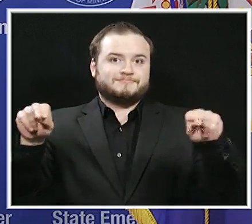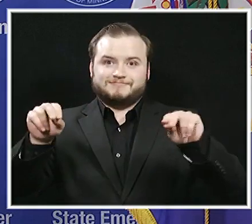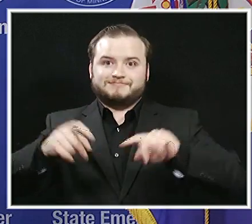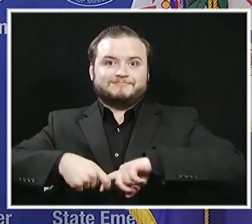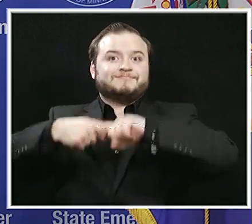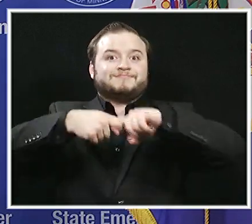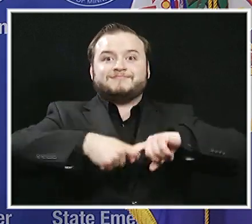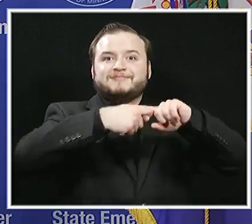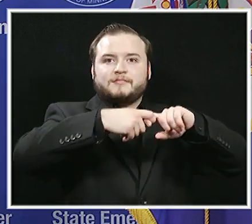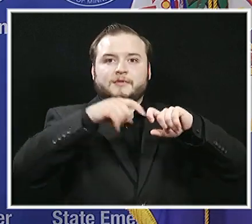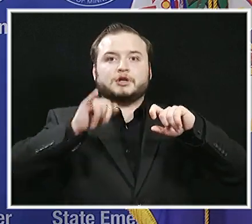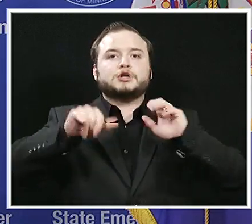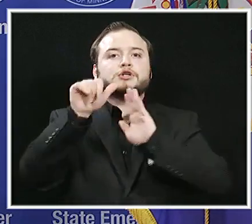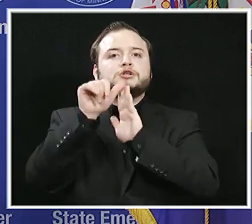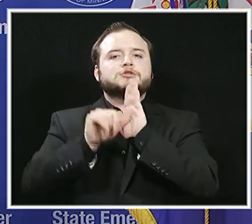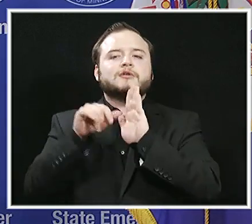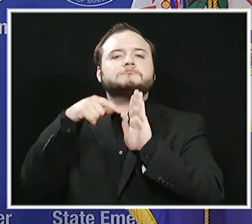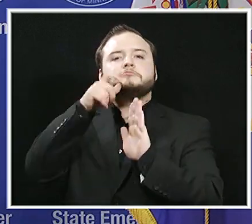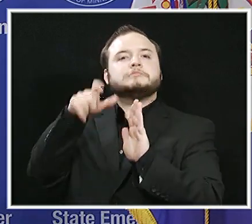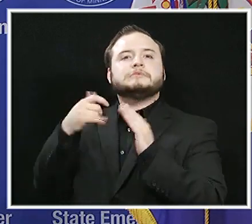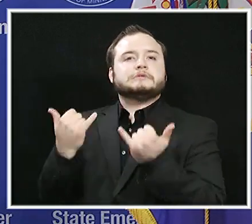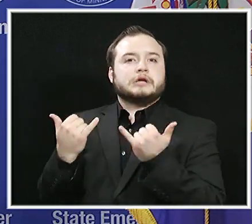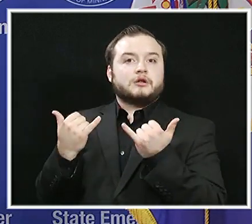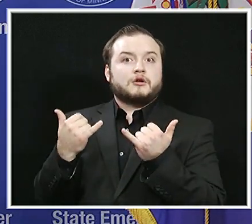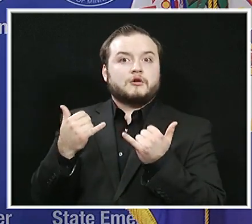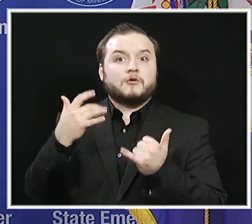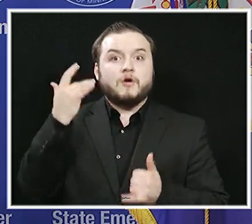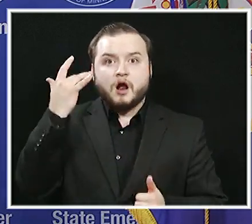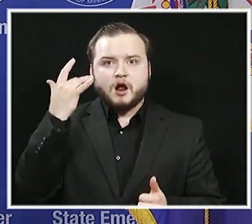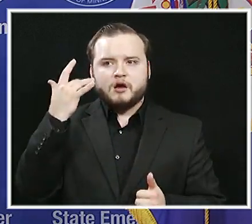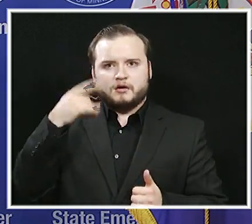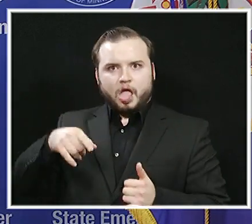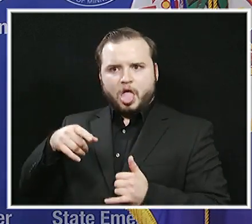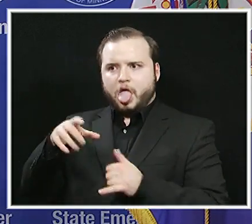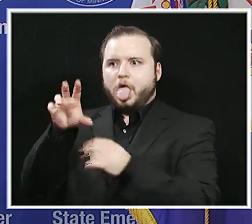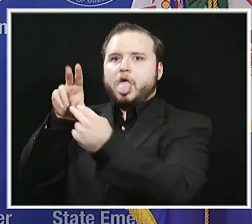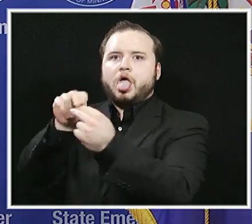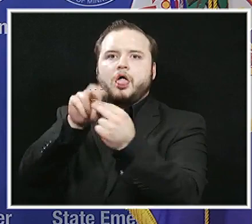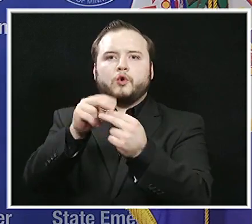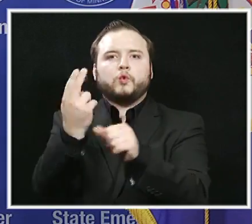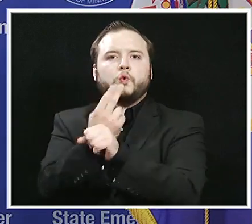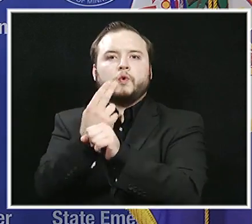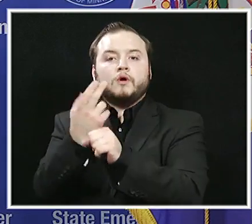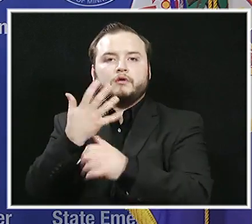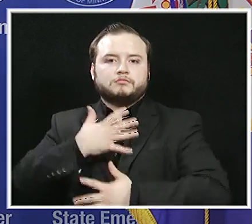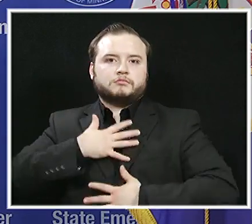to put this in place with them because the reason we did it was the belief that if we needed all of that surgical